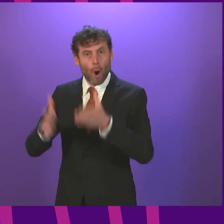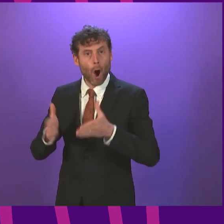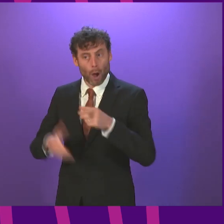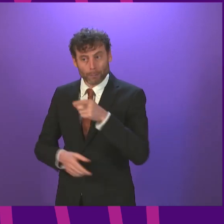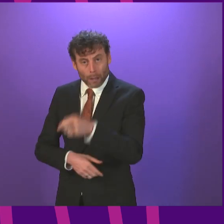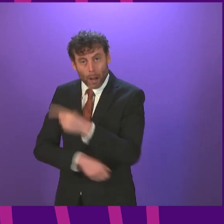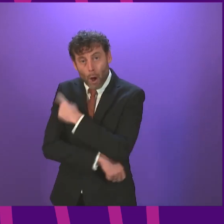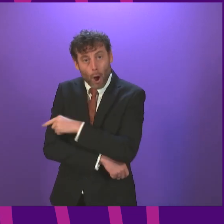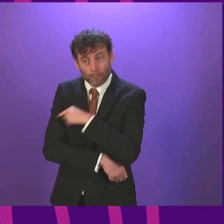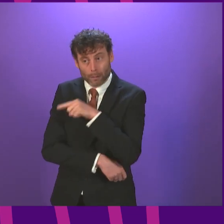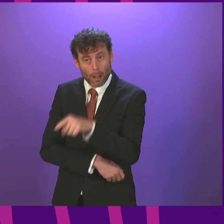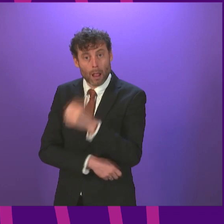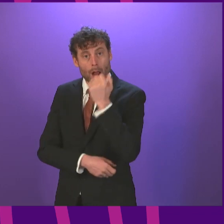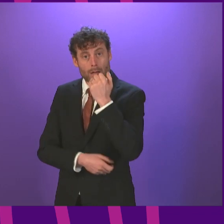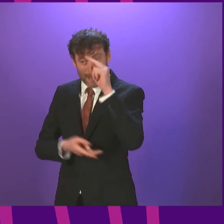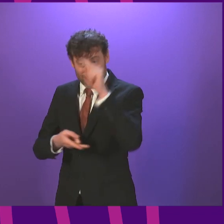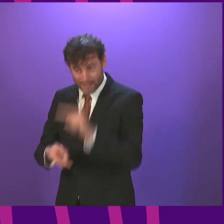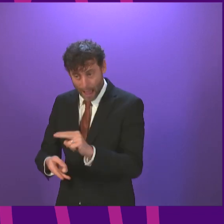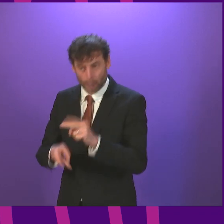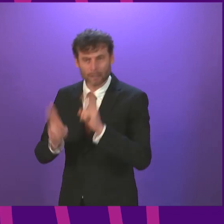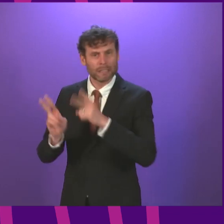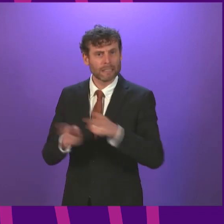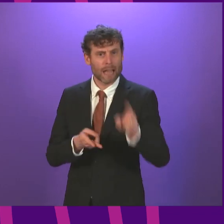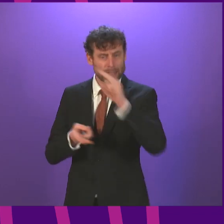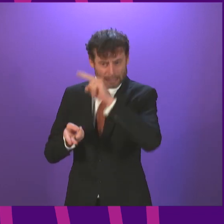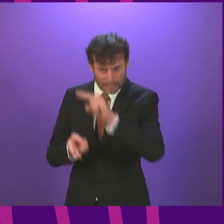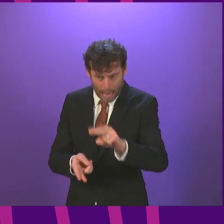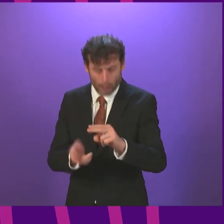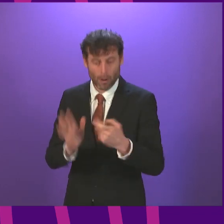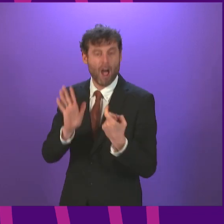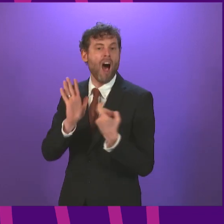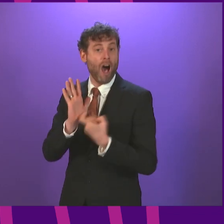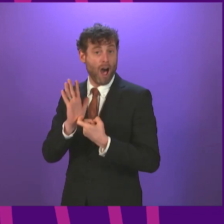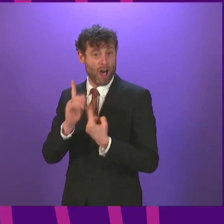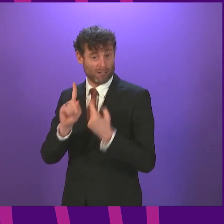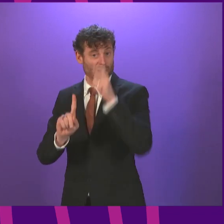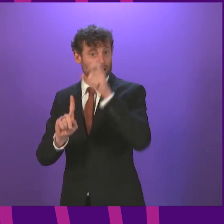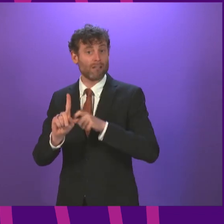we publish the latest estimate of the R number later today, we expect to show that it remains